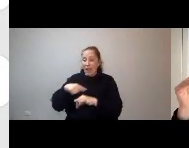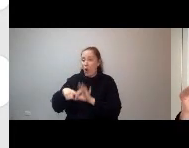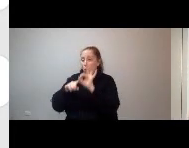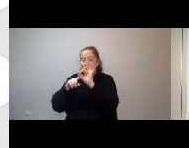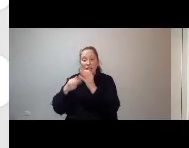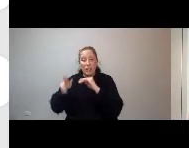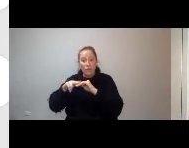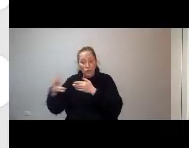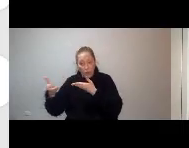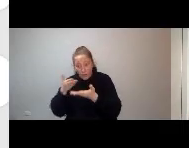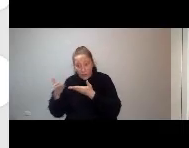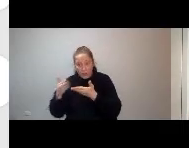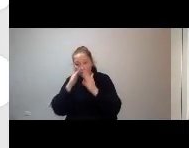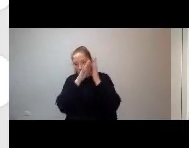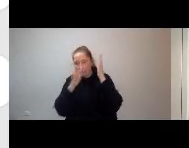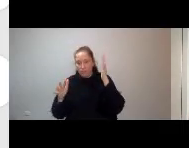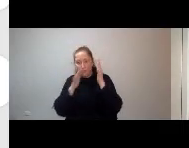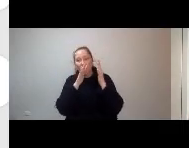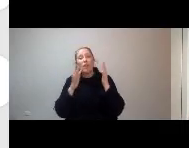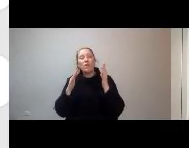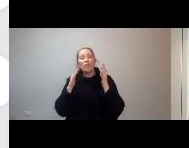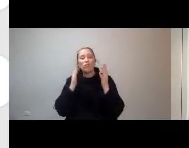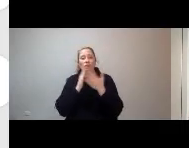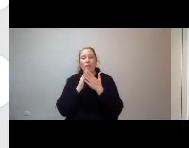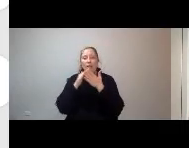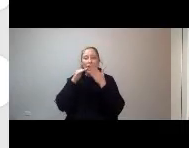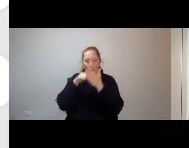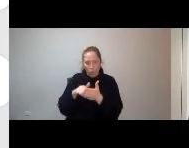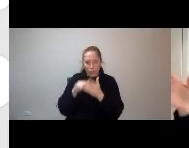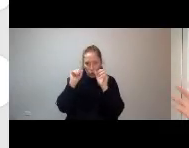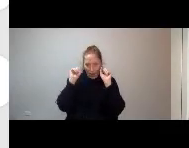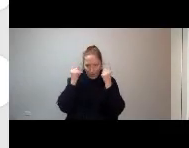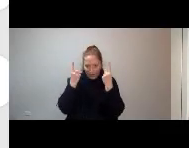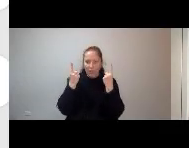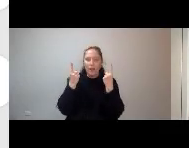So, it helps to focus attention on the significance of practice